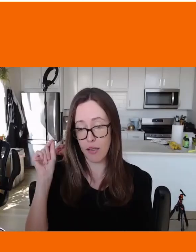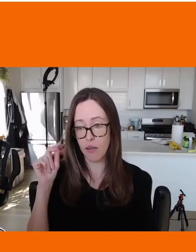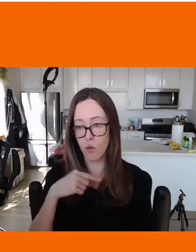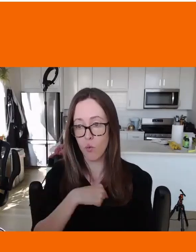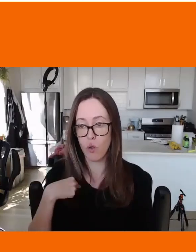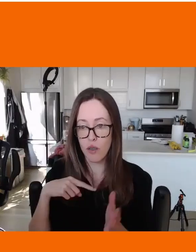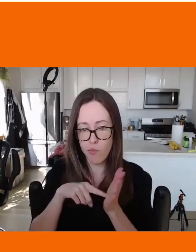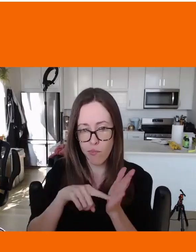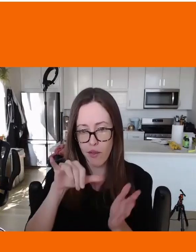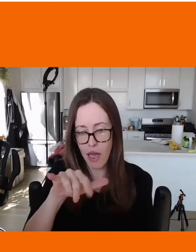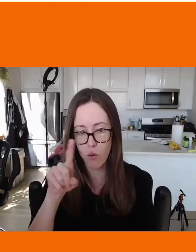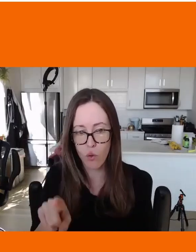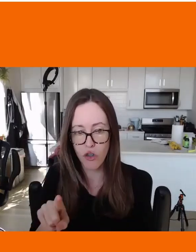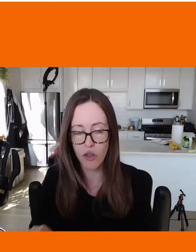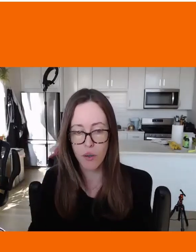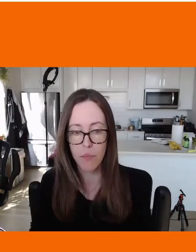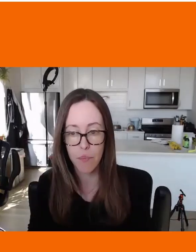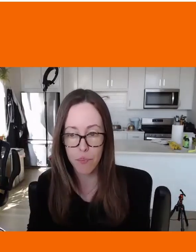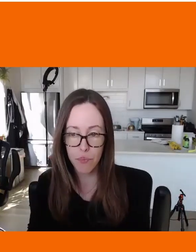In that lab at Gallaudet, we researched this question.